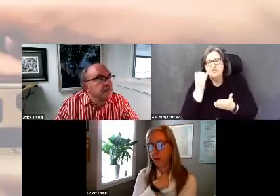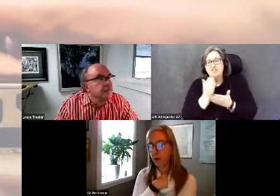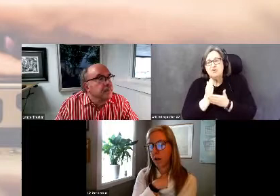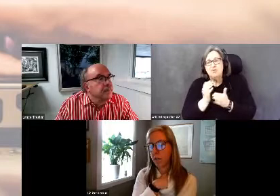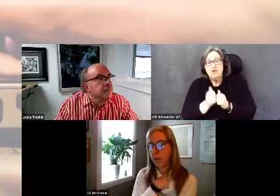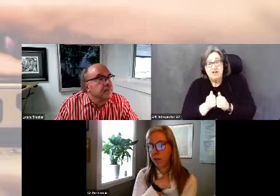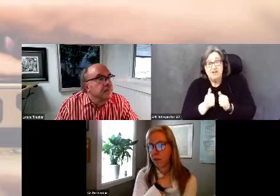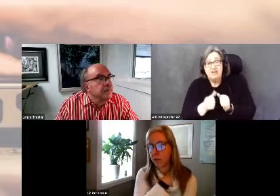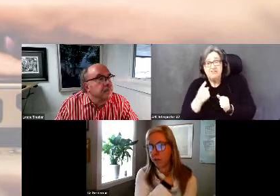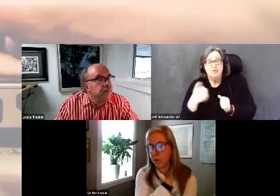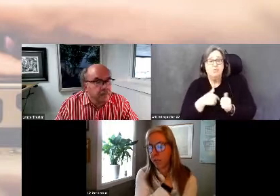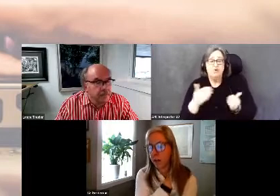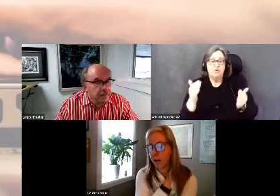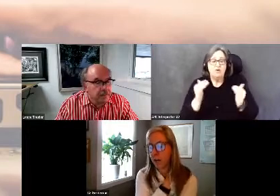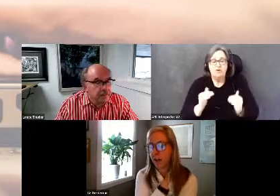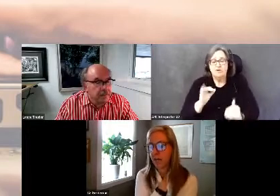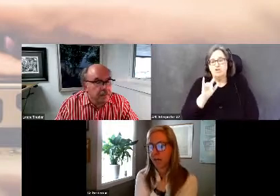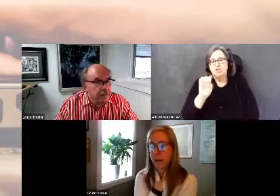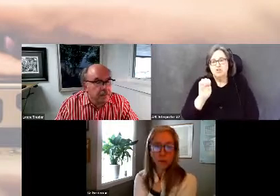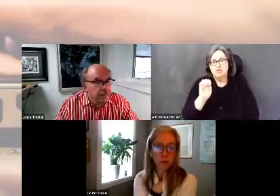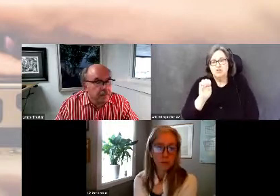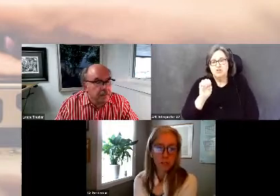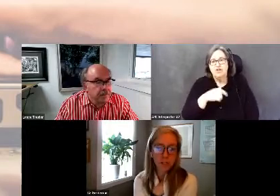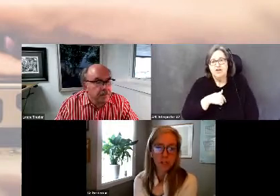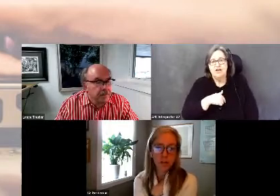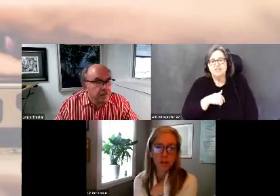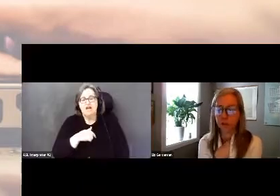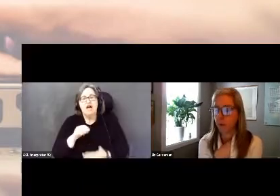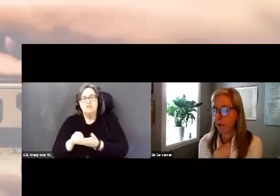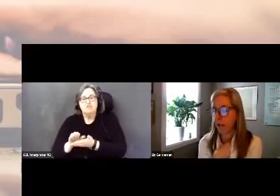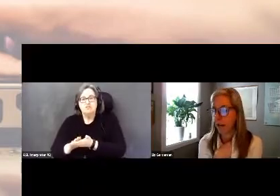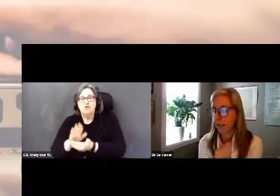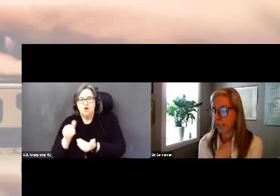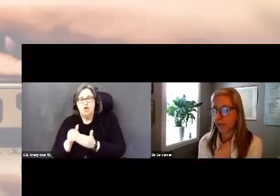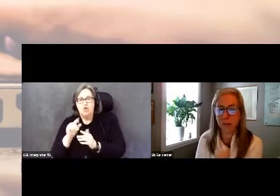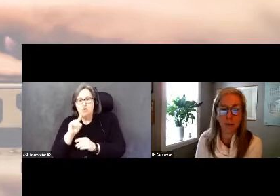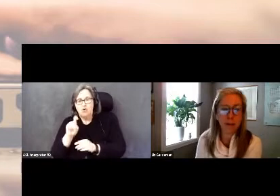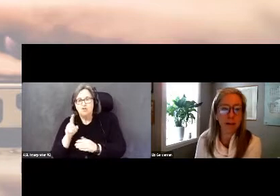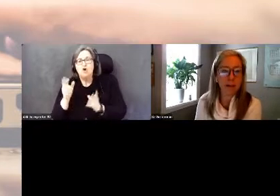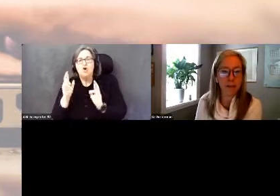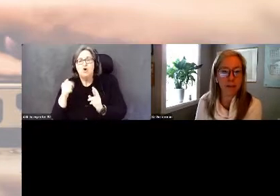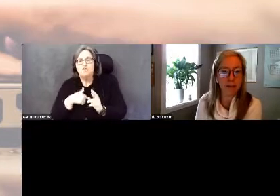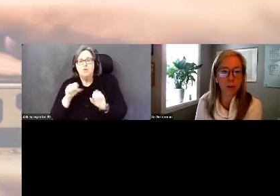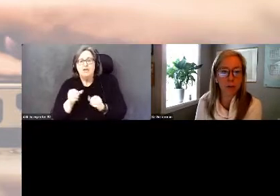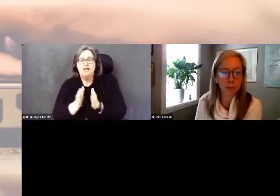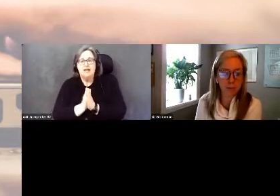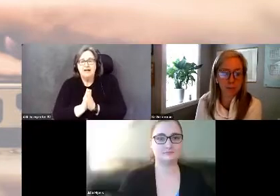move on to Julie. I've captured the questions that hopefully we can ask at the end, if that works for everybody.